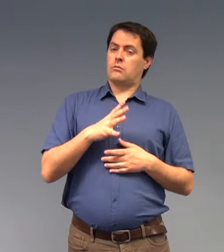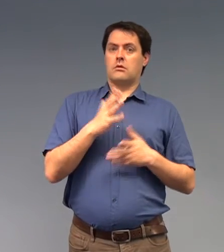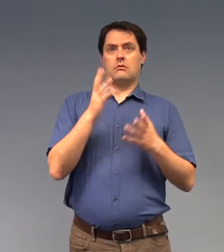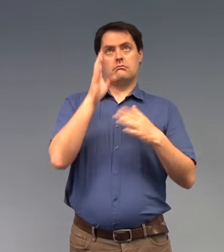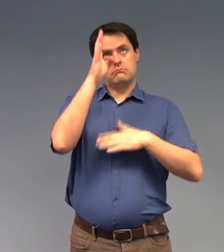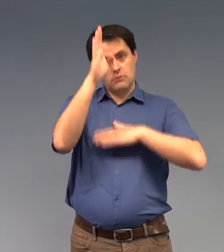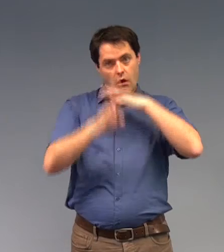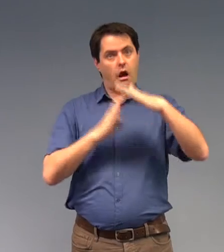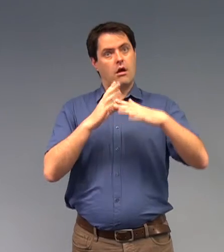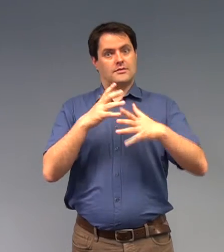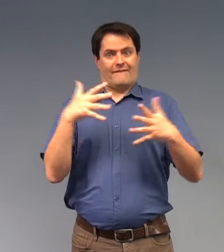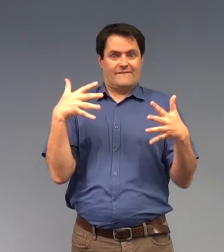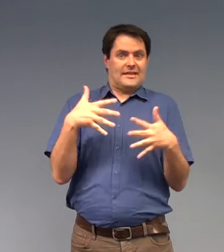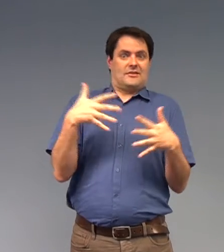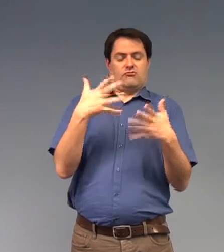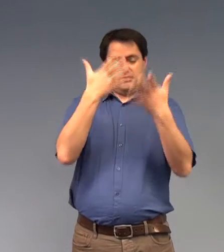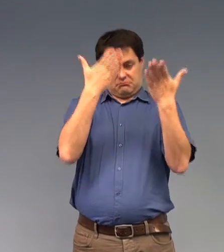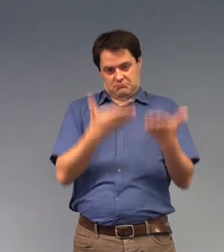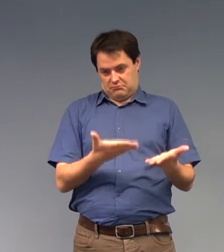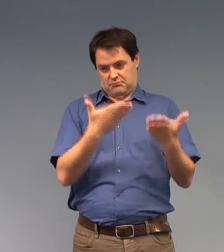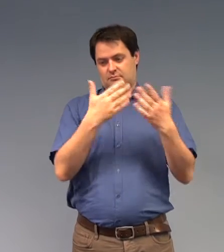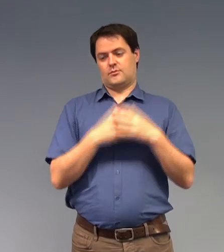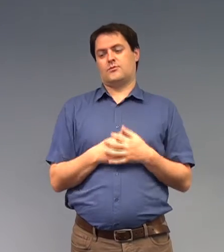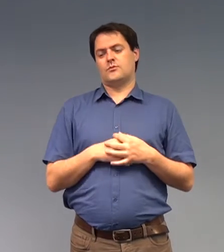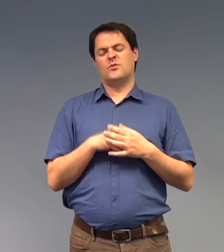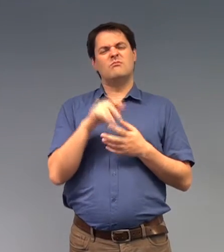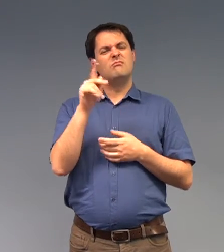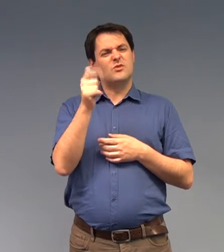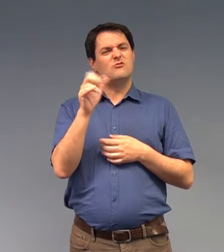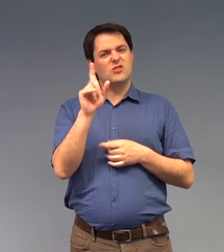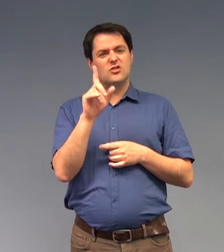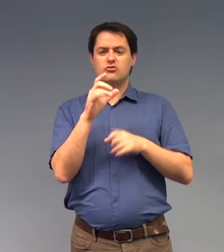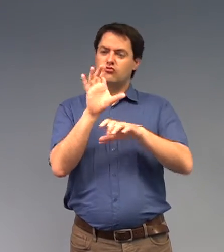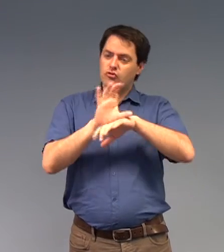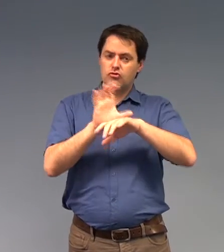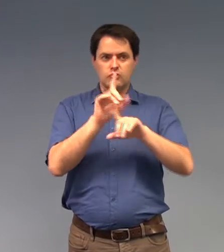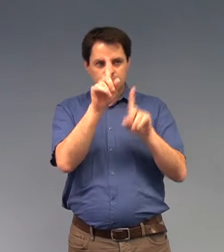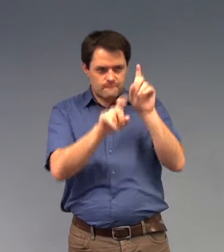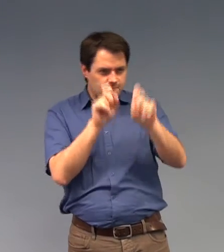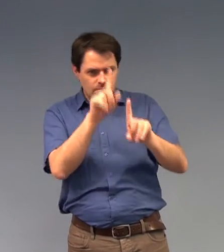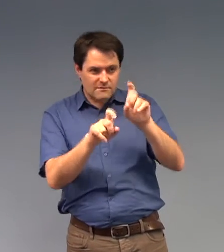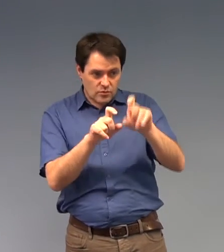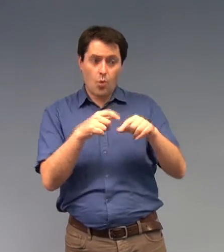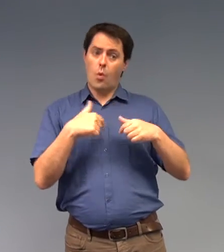maybe some good spoken English, and was a good reader of English.